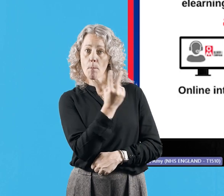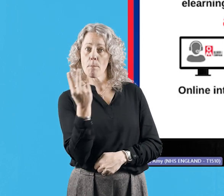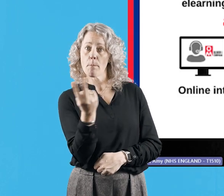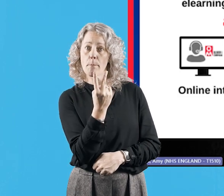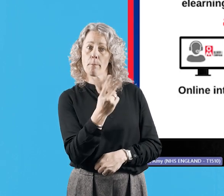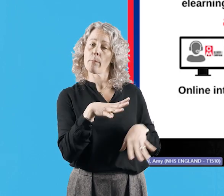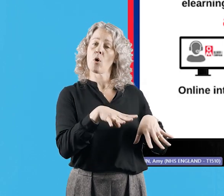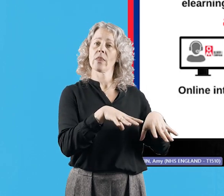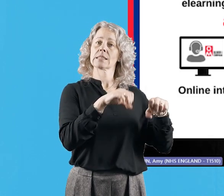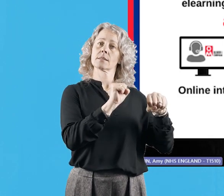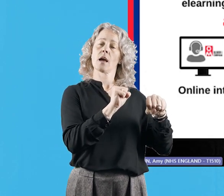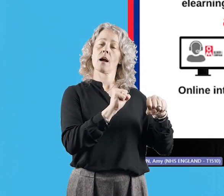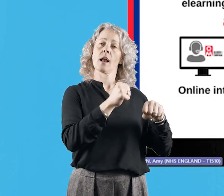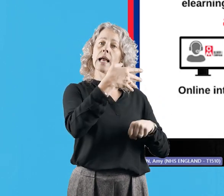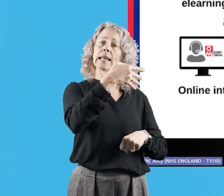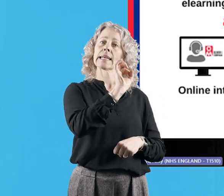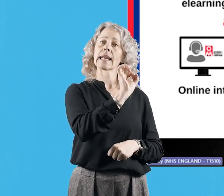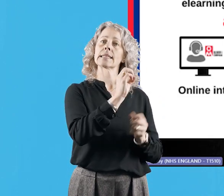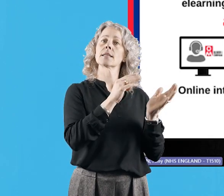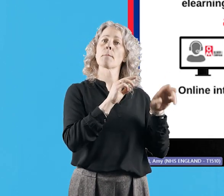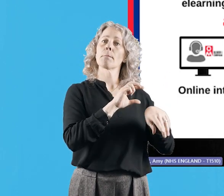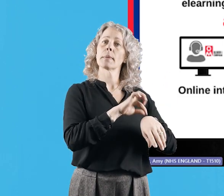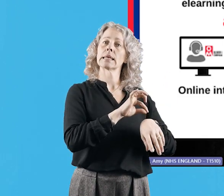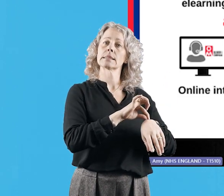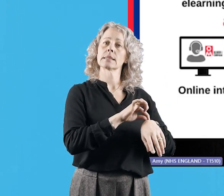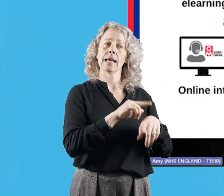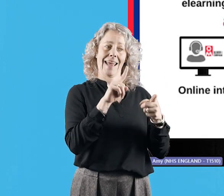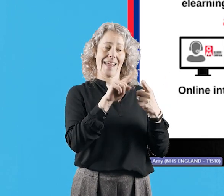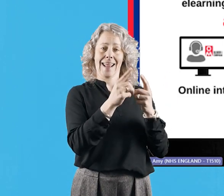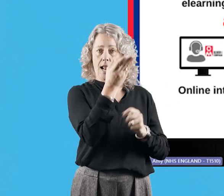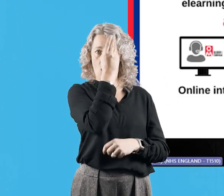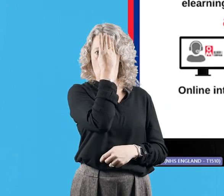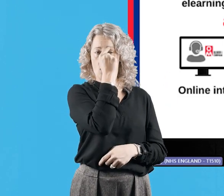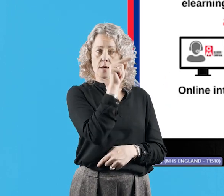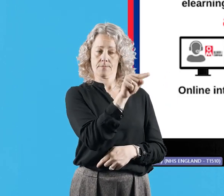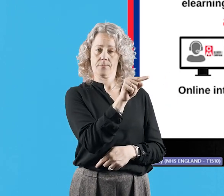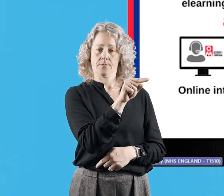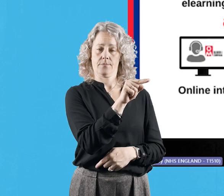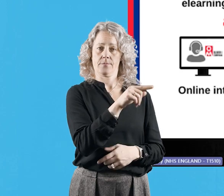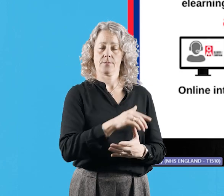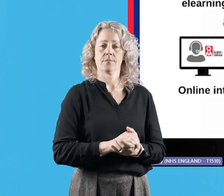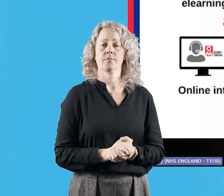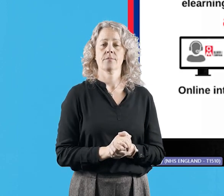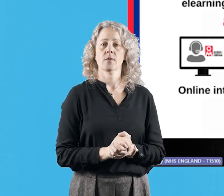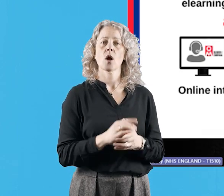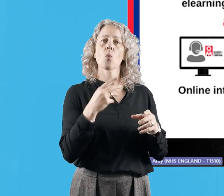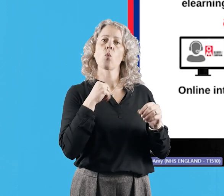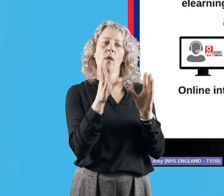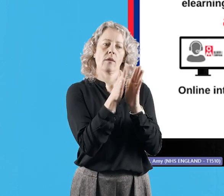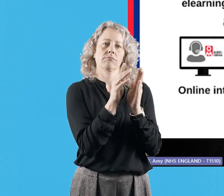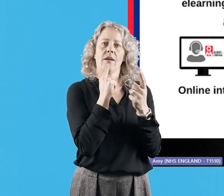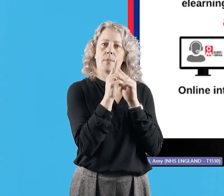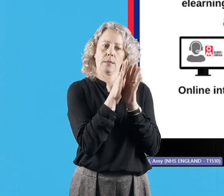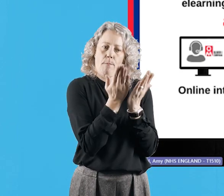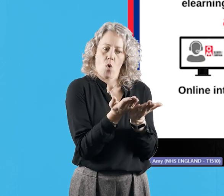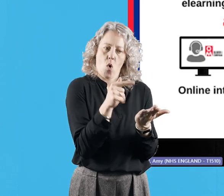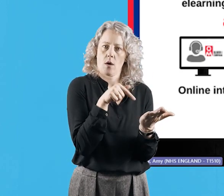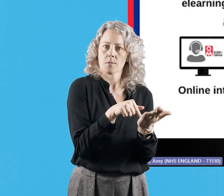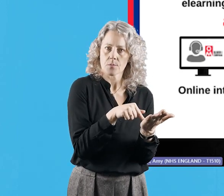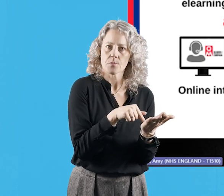Both tiers start with the 90 minutes e-learning and that's to support it with the handbook. Now I would like